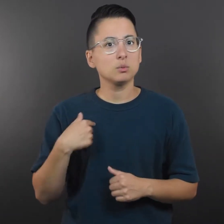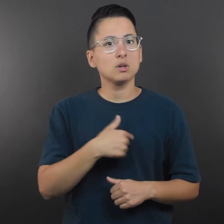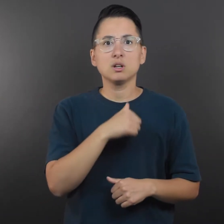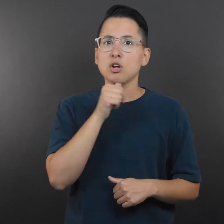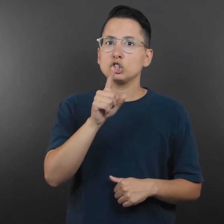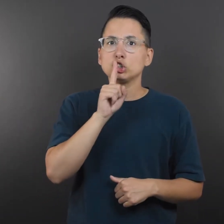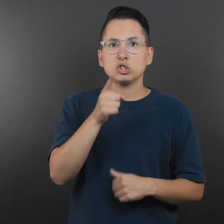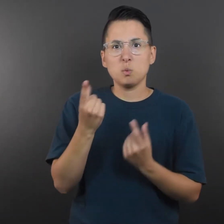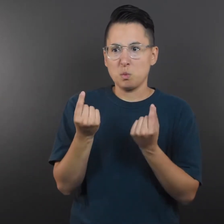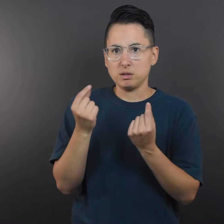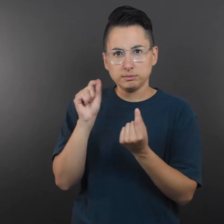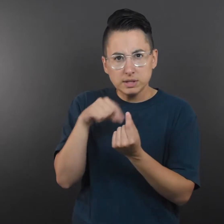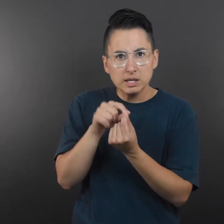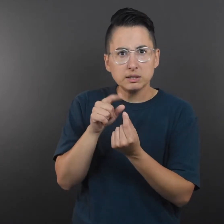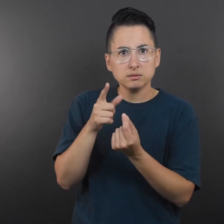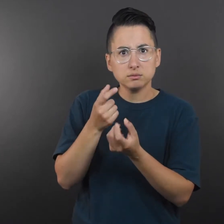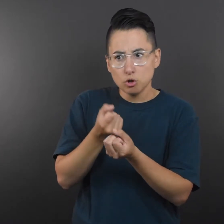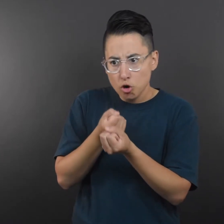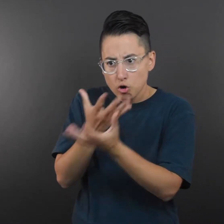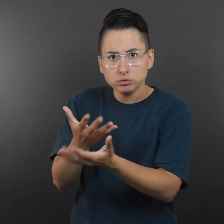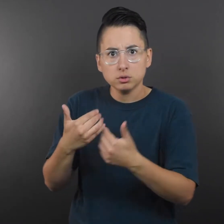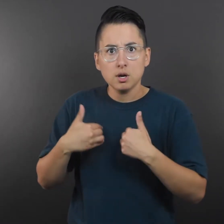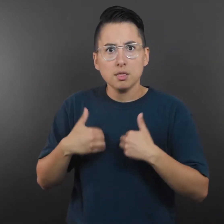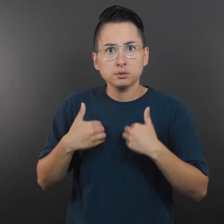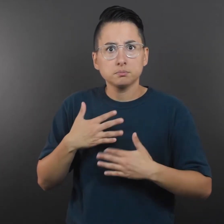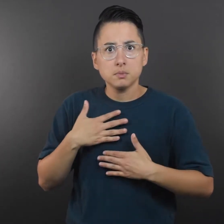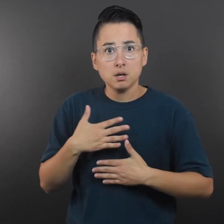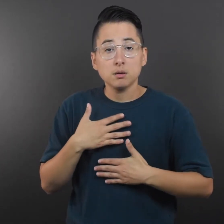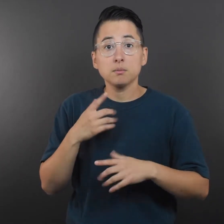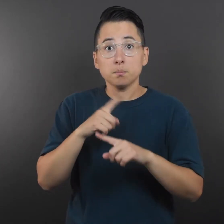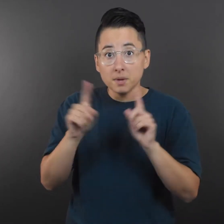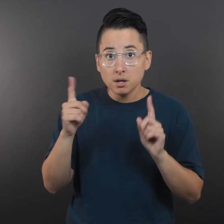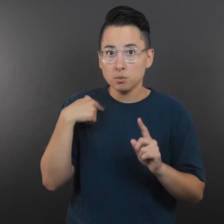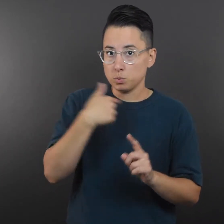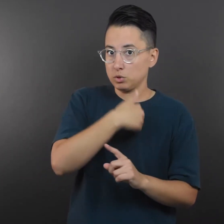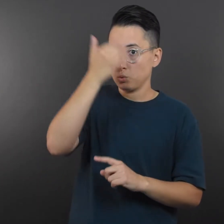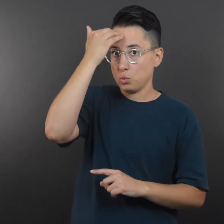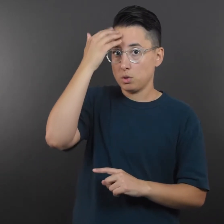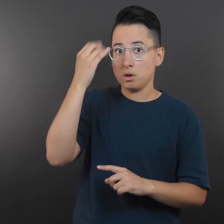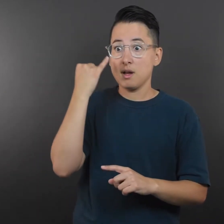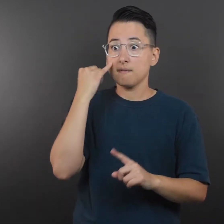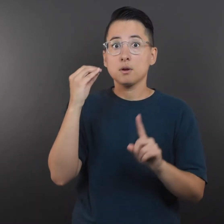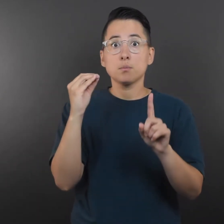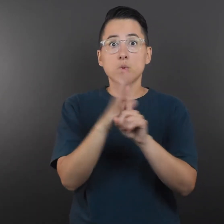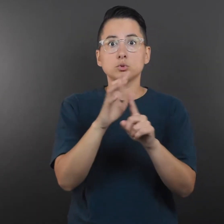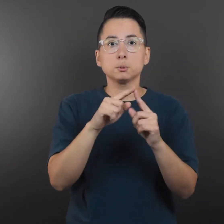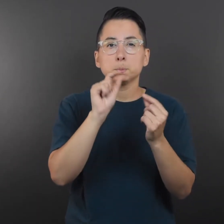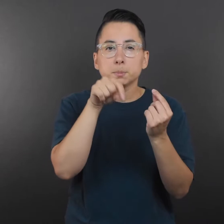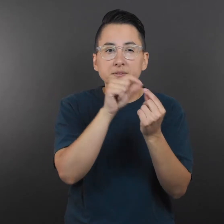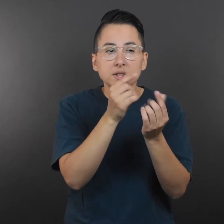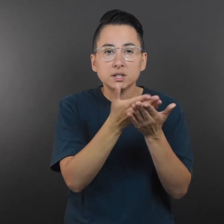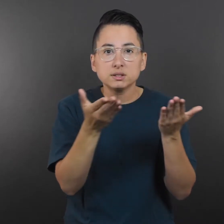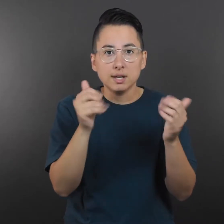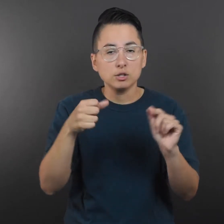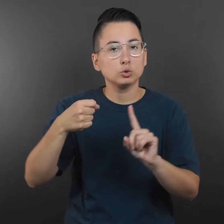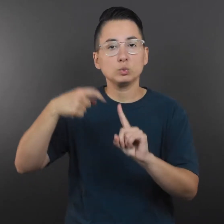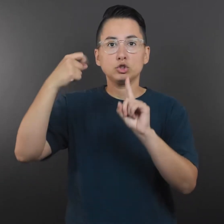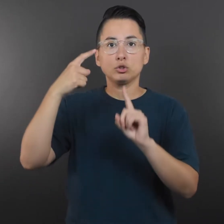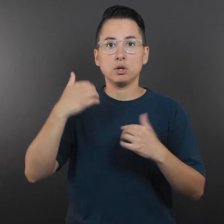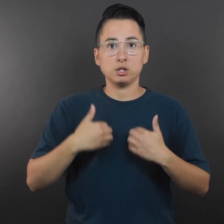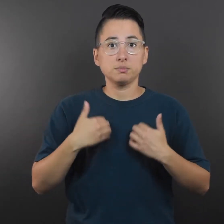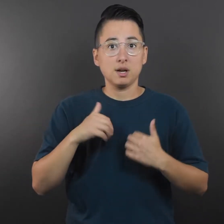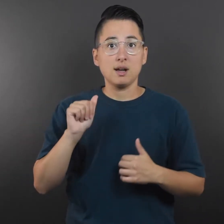increases risk. We aren’t exactly sure what causes asthma, but we do know exposure to certain things